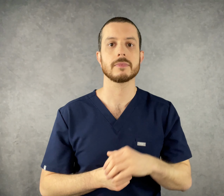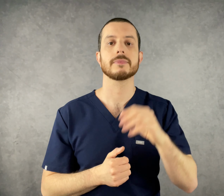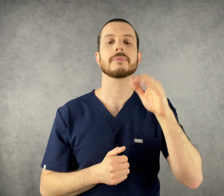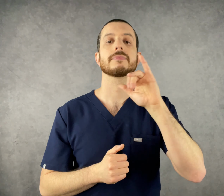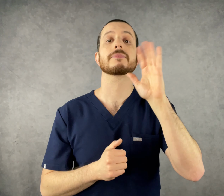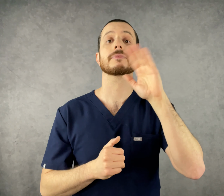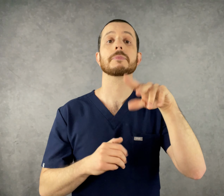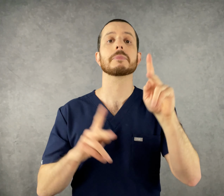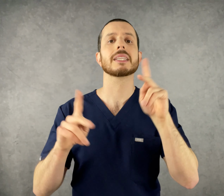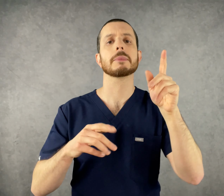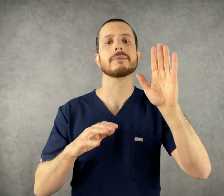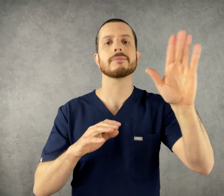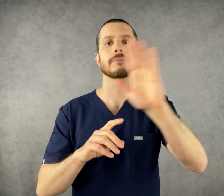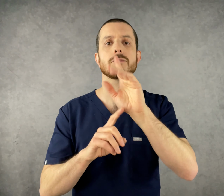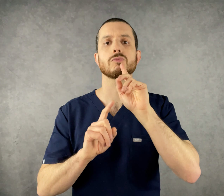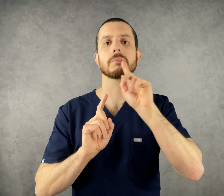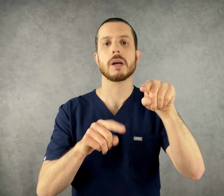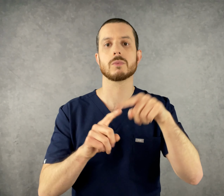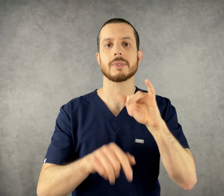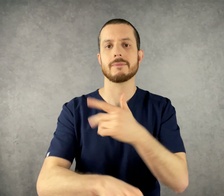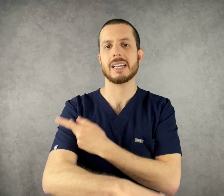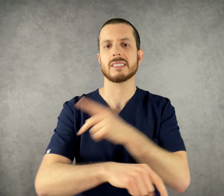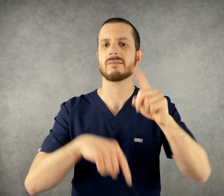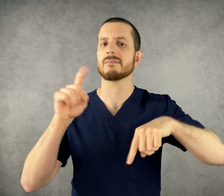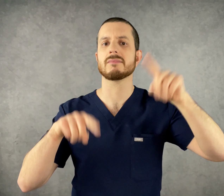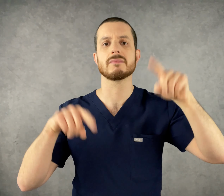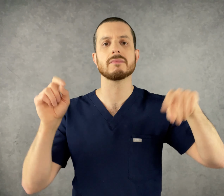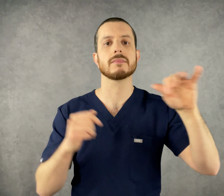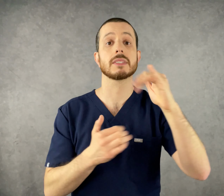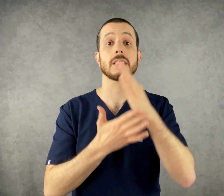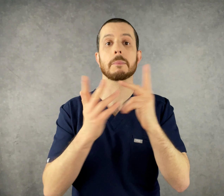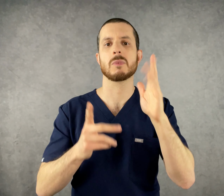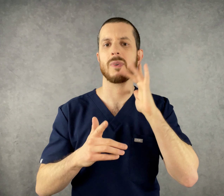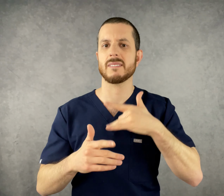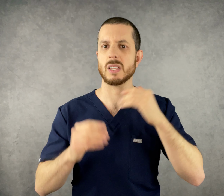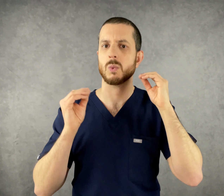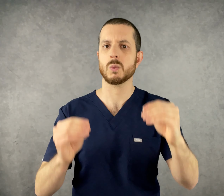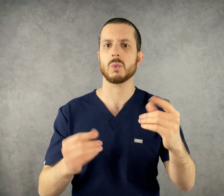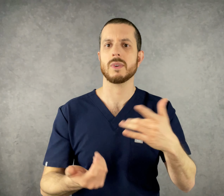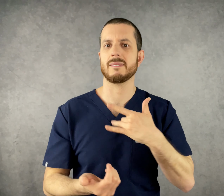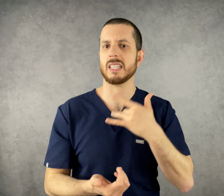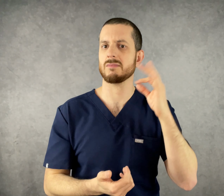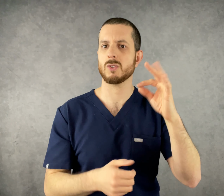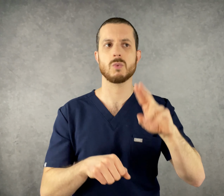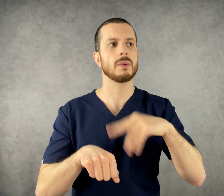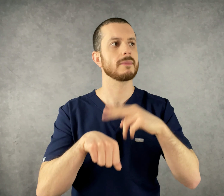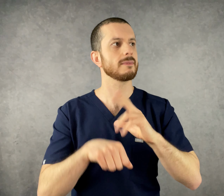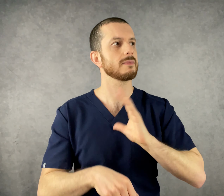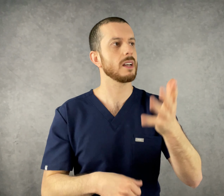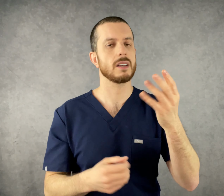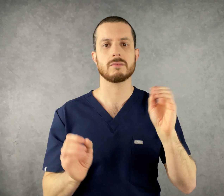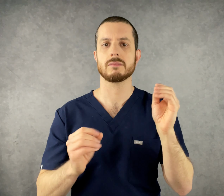Also, you may notice that people respond very differently to the vaccine. Responses vary greatly. Some may have no symptoms at all.